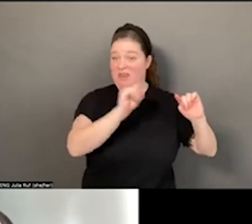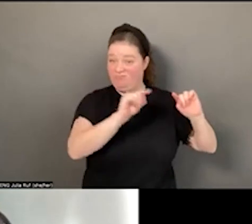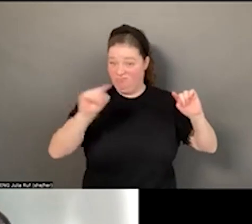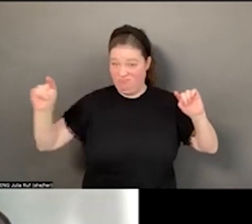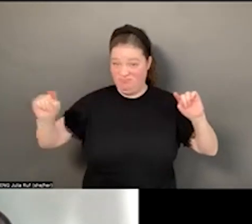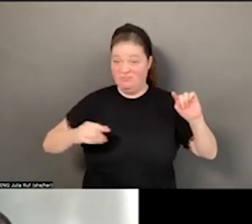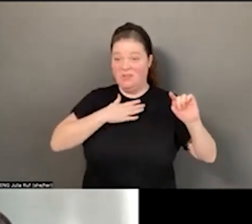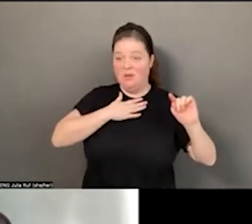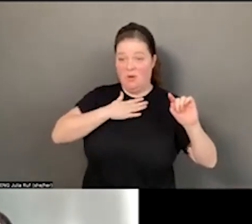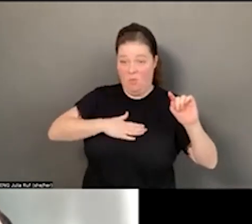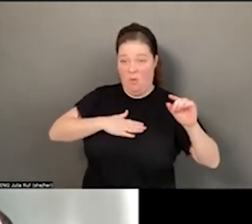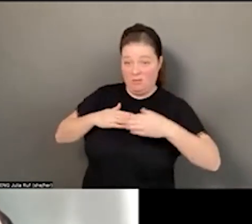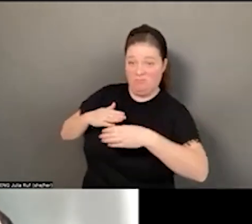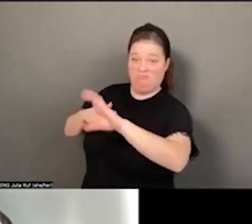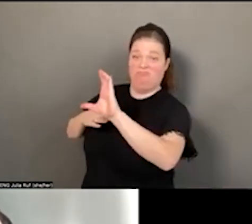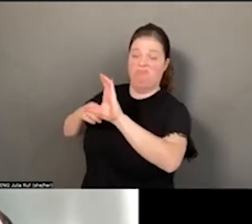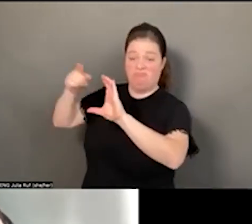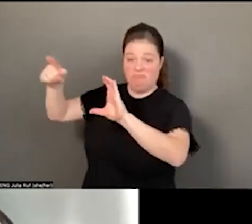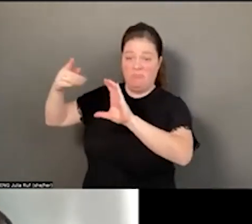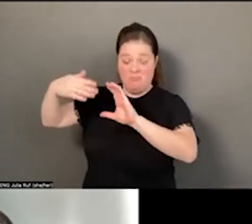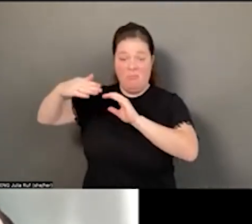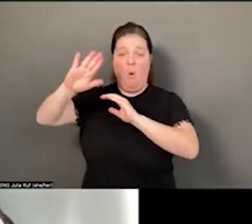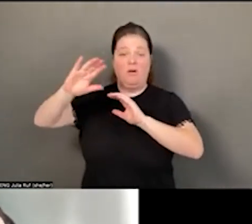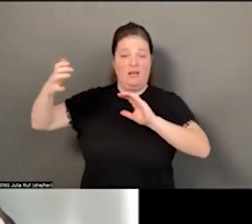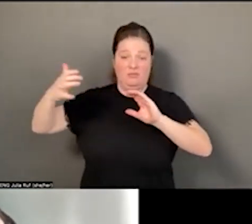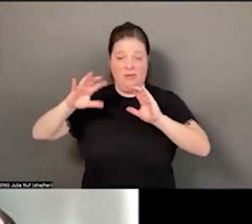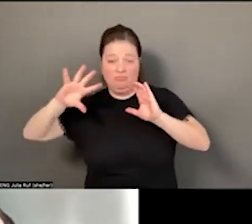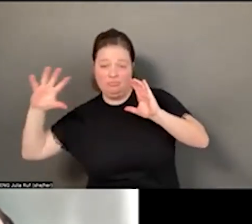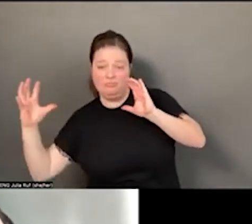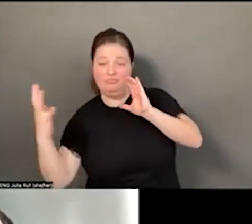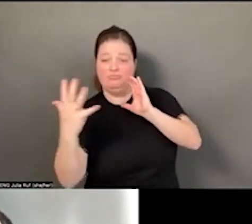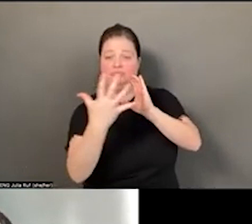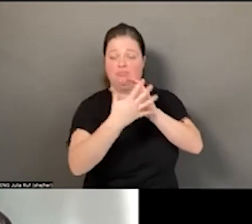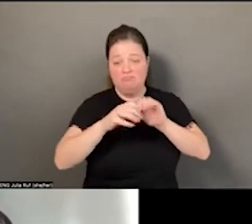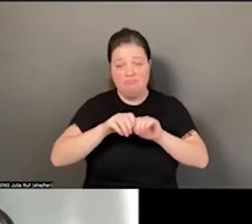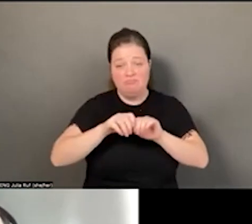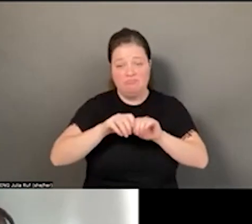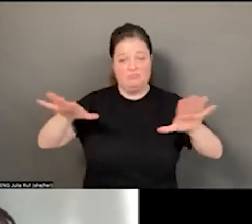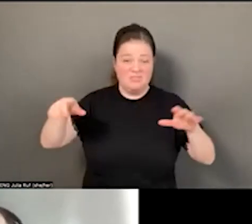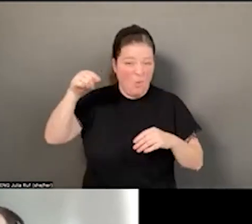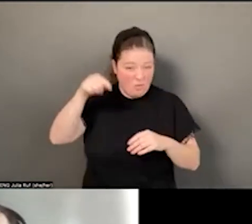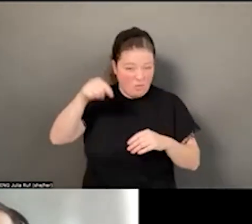very important piece of legislation in which we will all need to work. And during this spring,